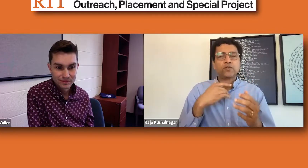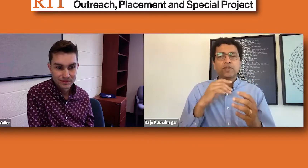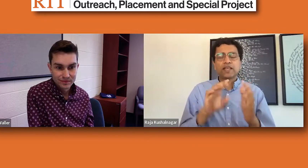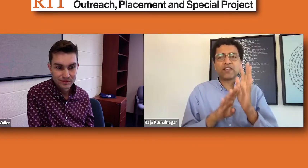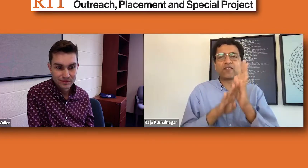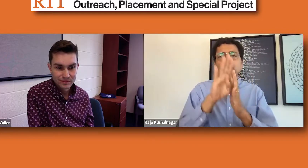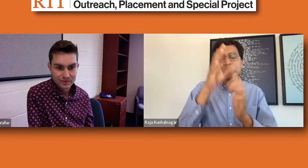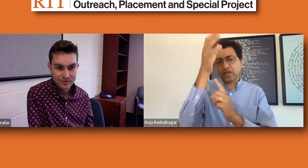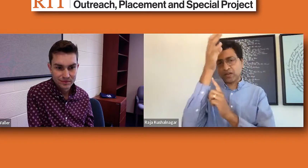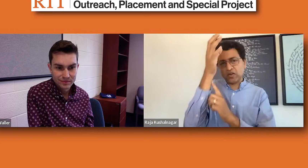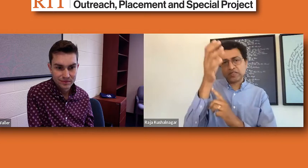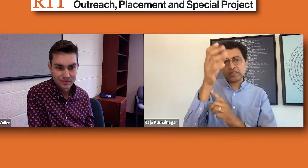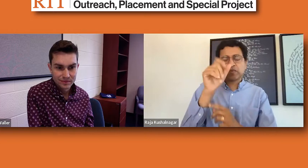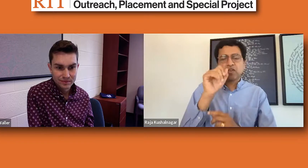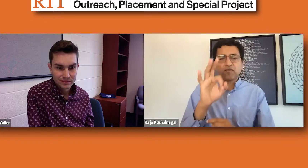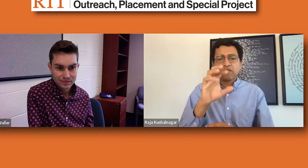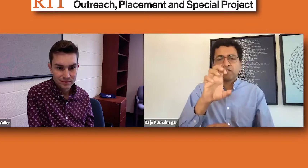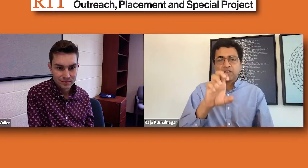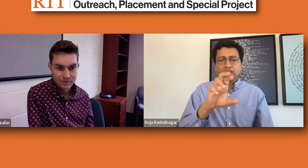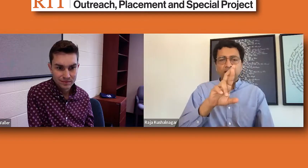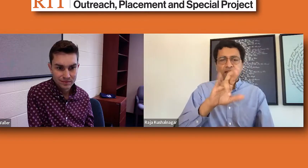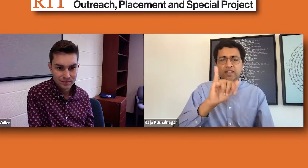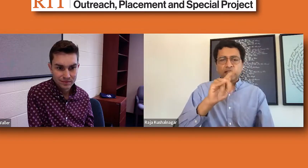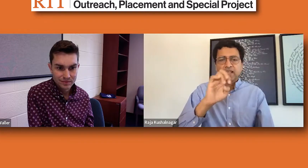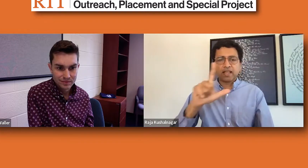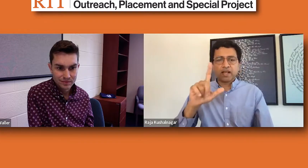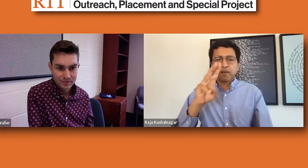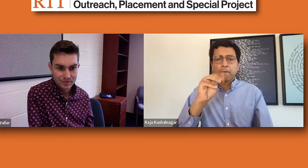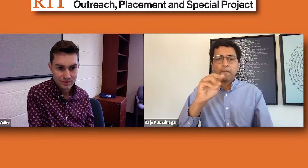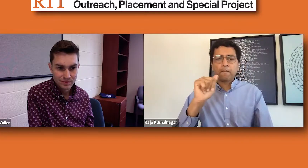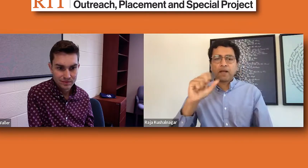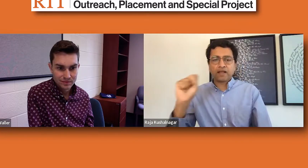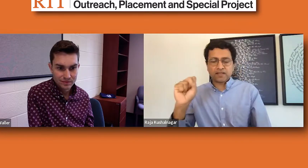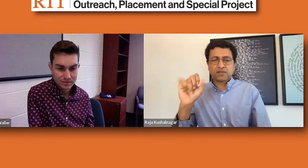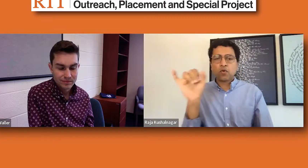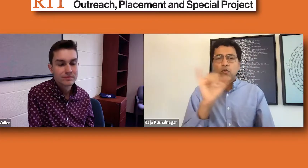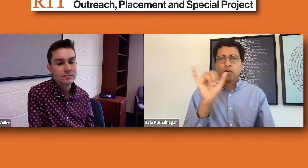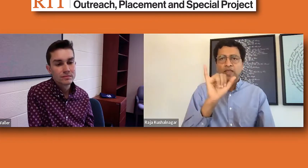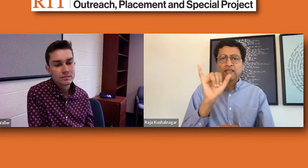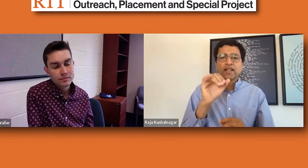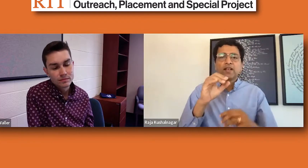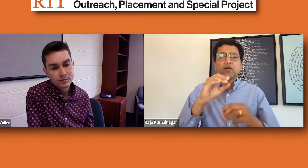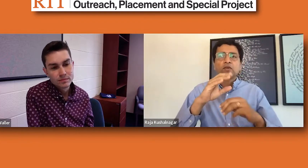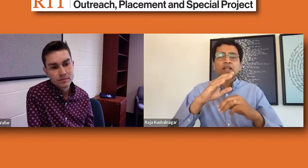I think, you know, again,